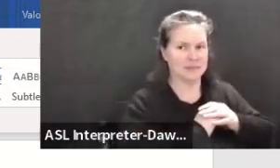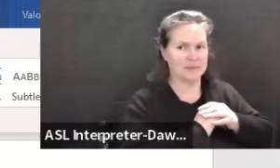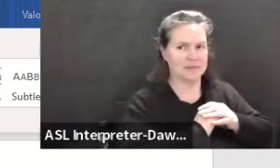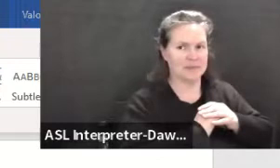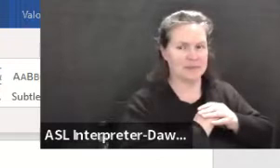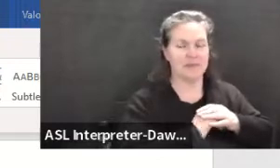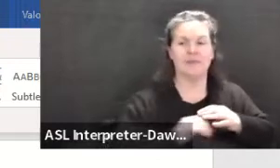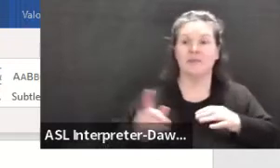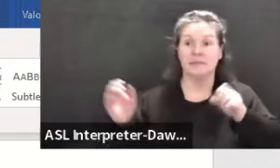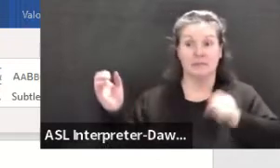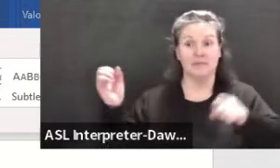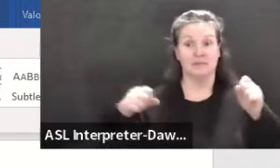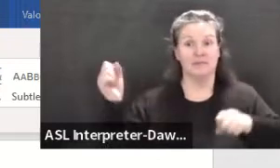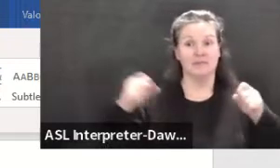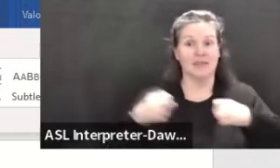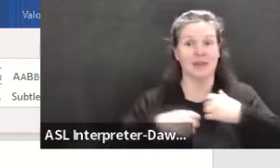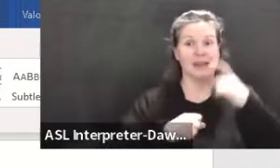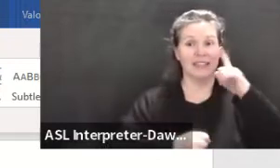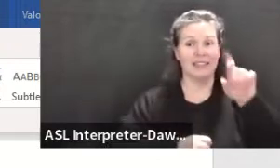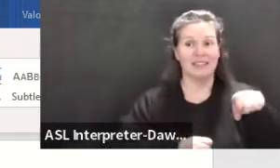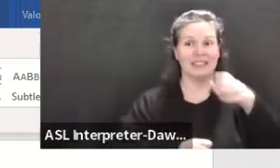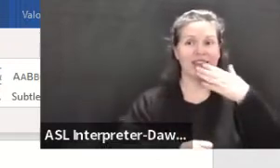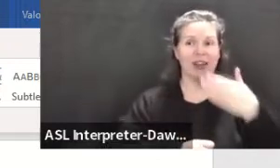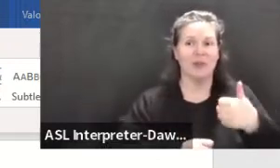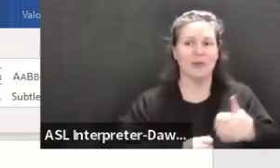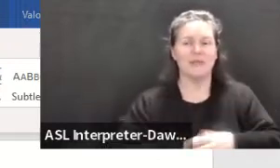[Ross] Yes, that does. Thank you. - [Paula] You're welcome.